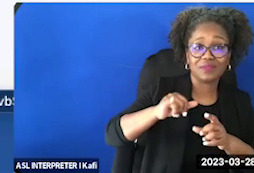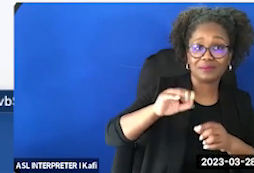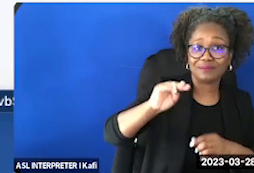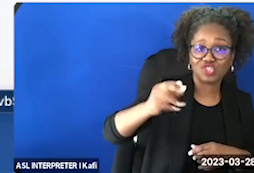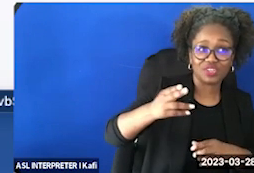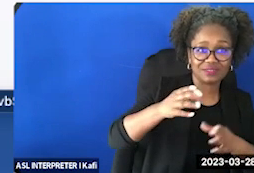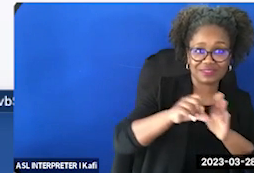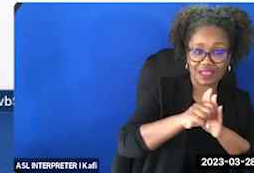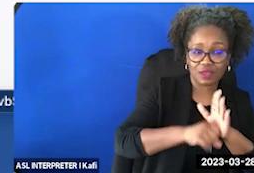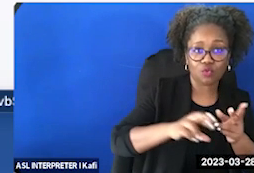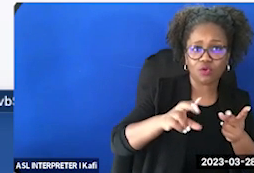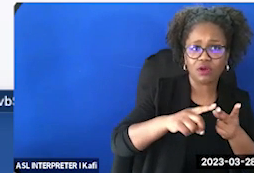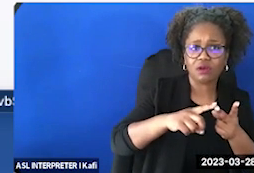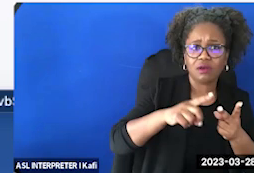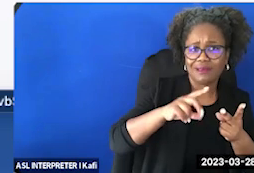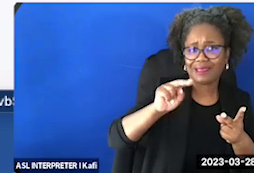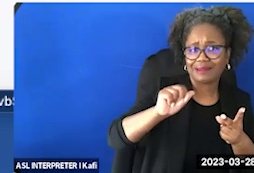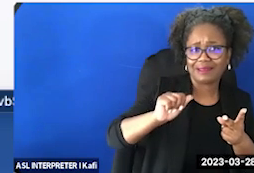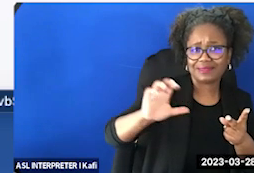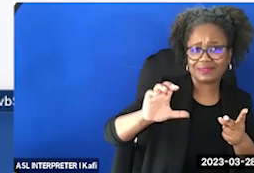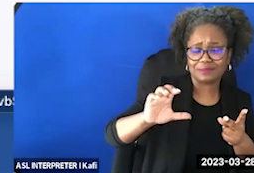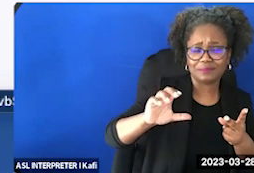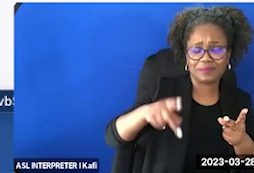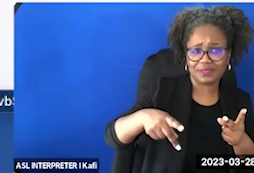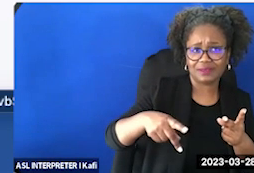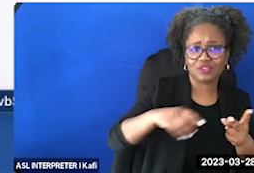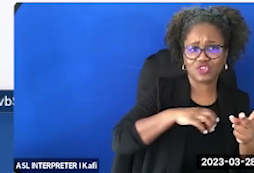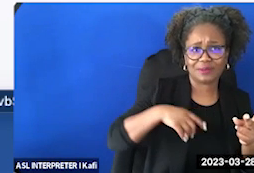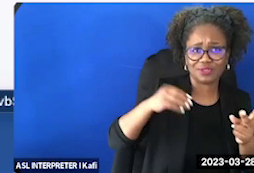Debbie Stine, Science & Technology Policy Academy: what I would be doing is saying. How is that $600 settlement